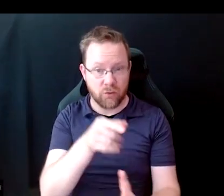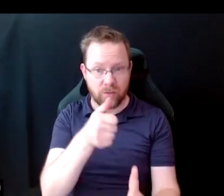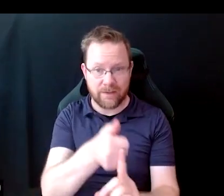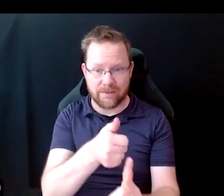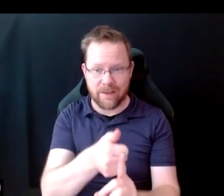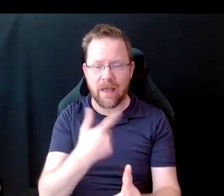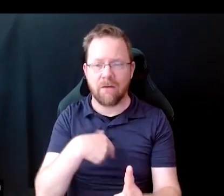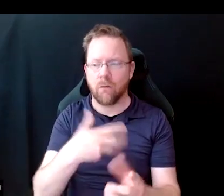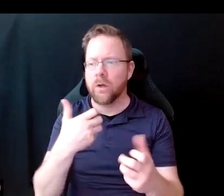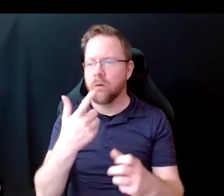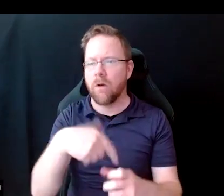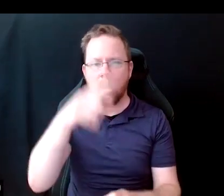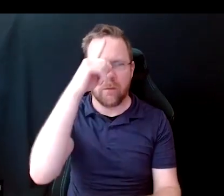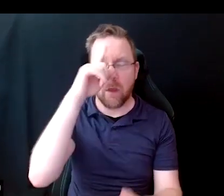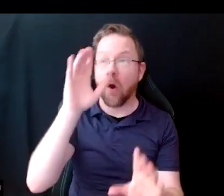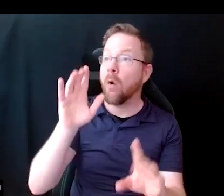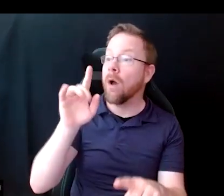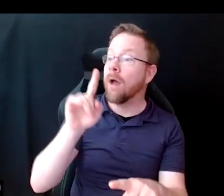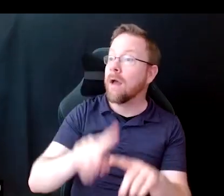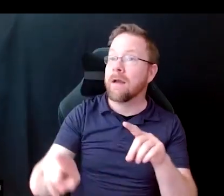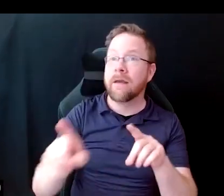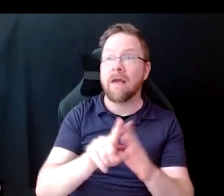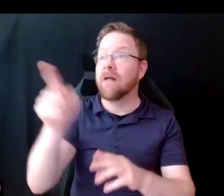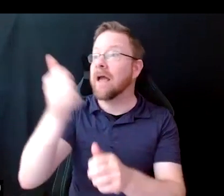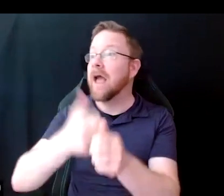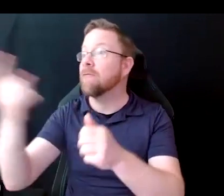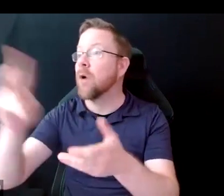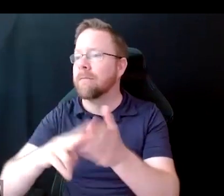to get the idea that if you can't fly everybody, you shouldn't fly anybody.